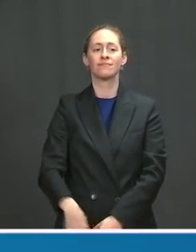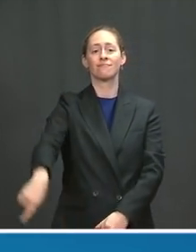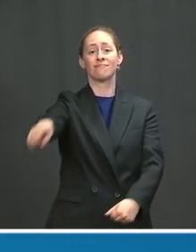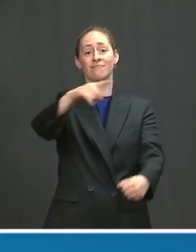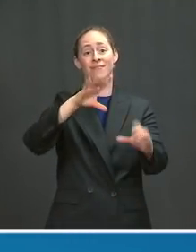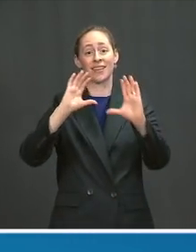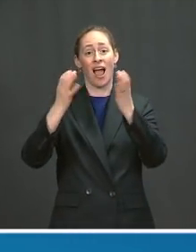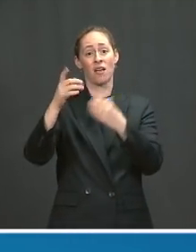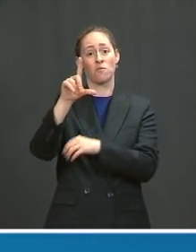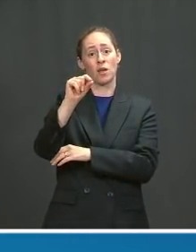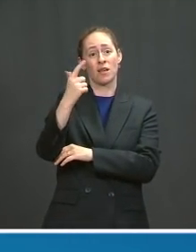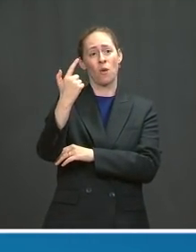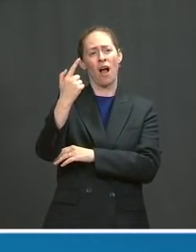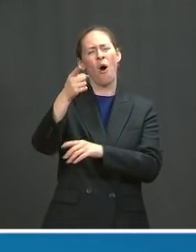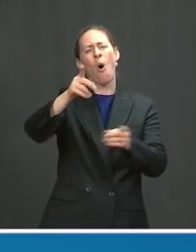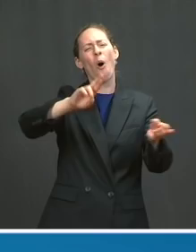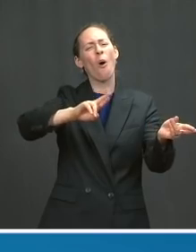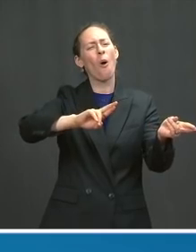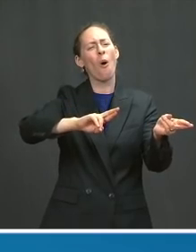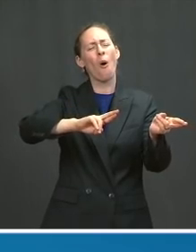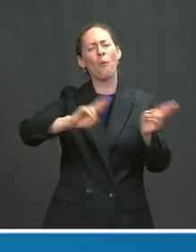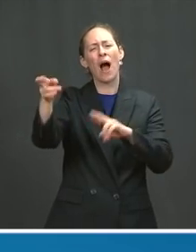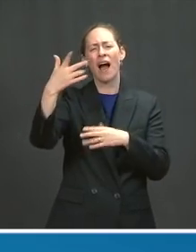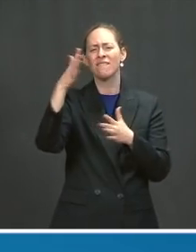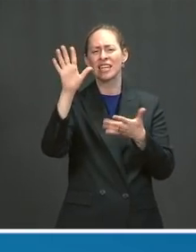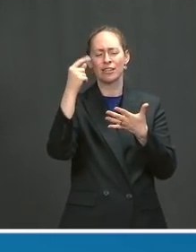You are prepared for any threat